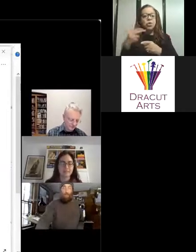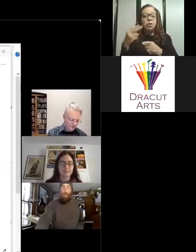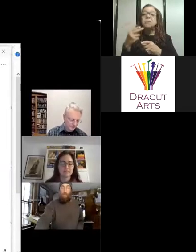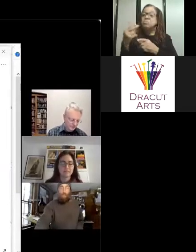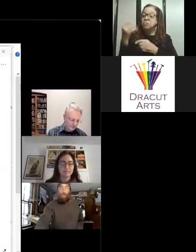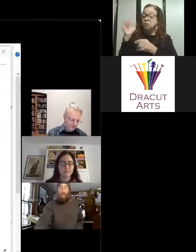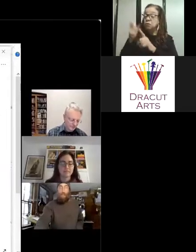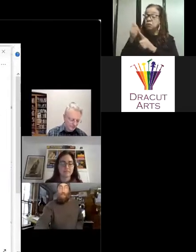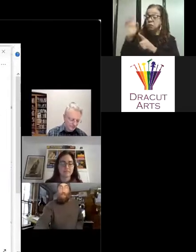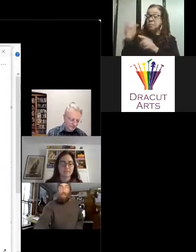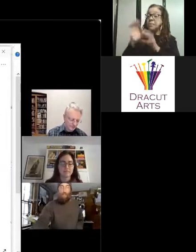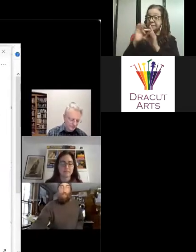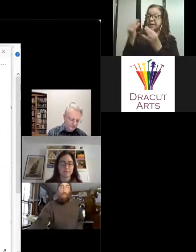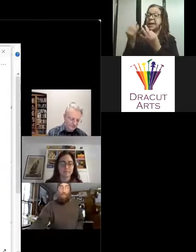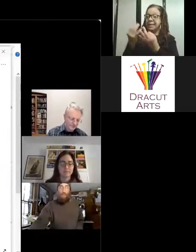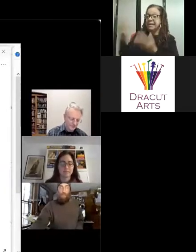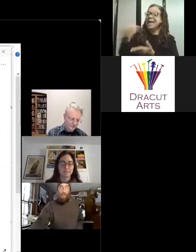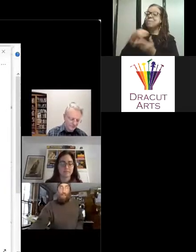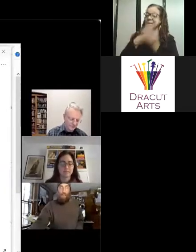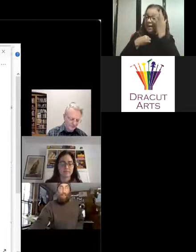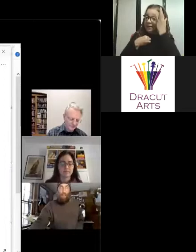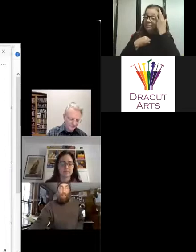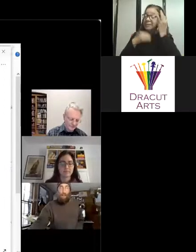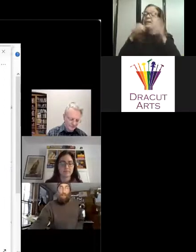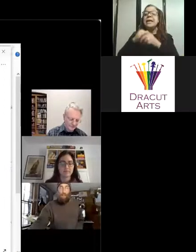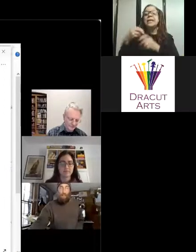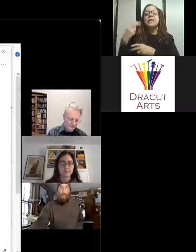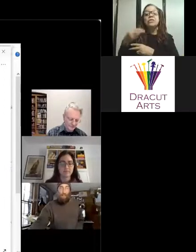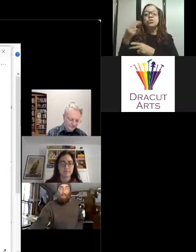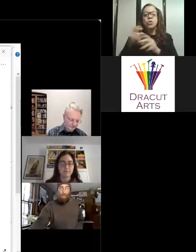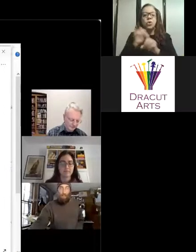originals of this, but in the historical society his diary looks like this...